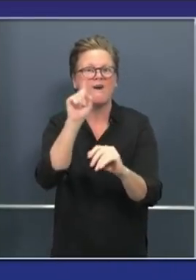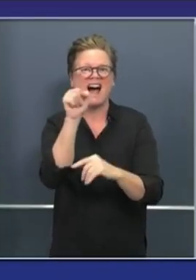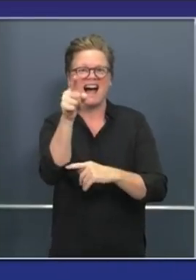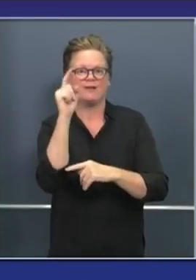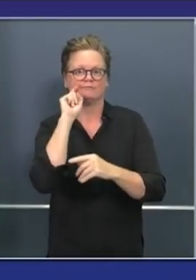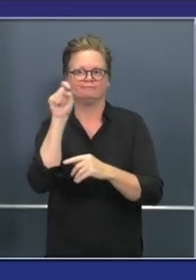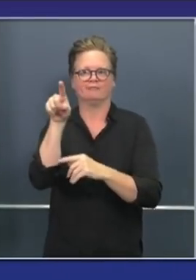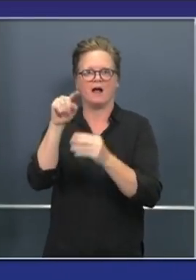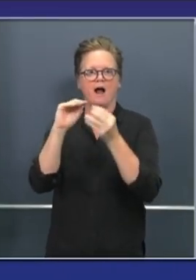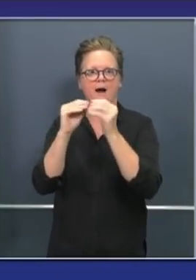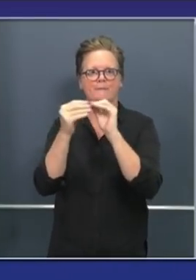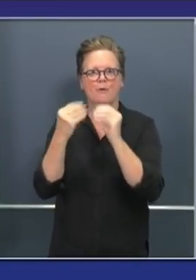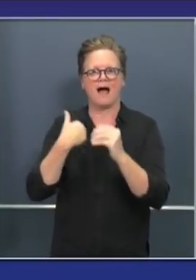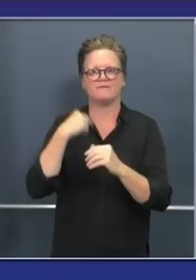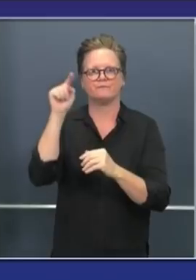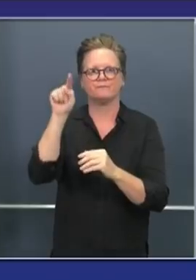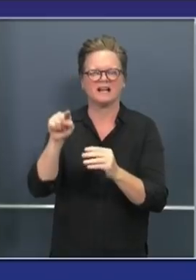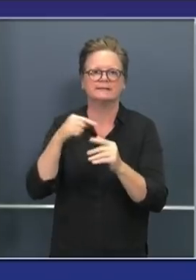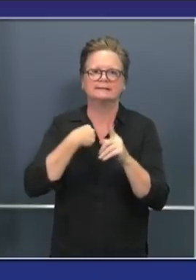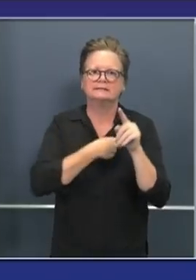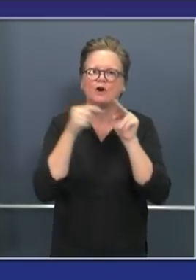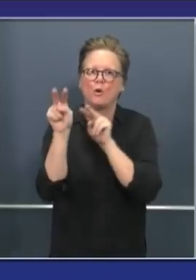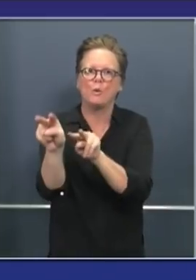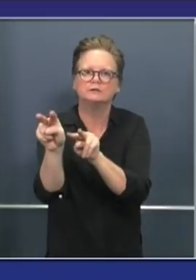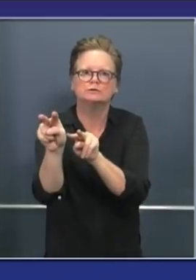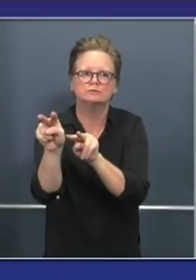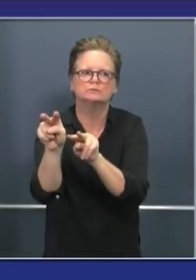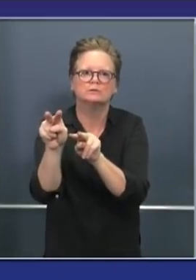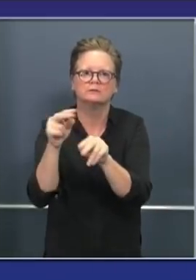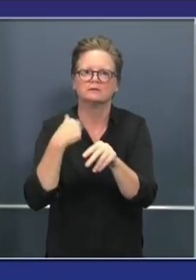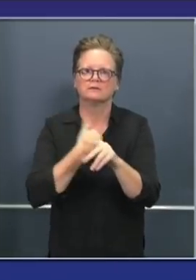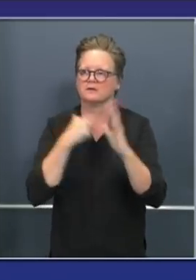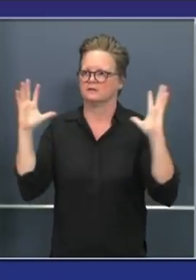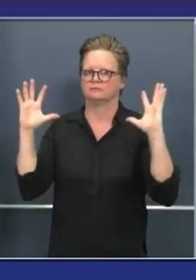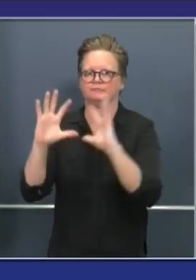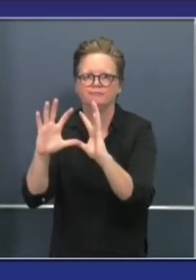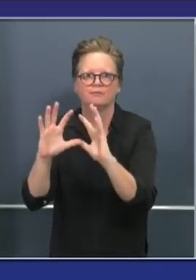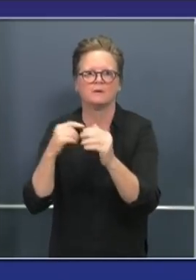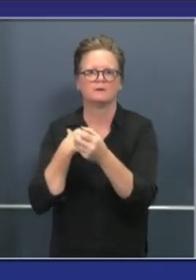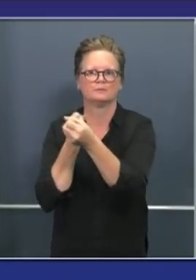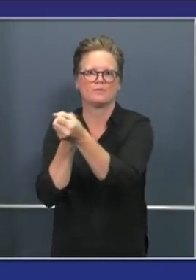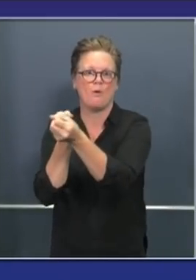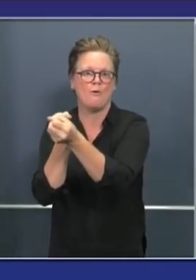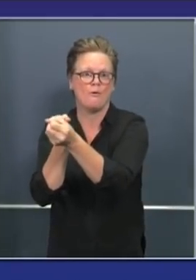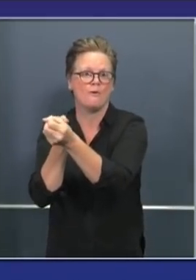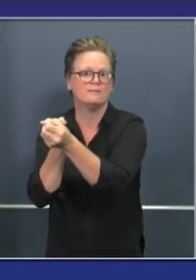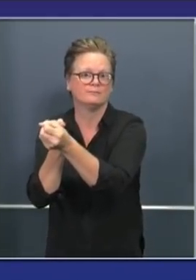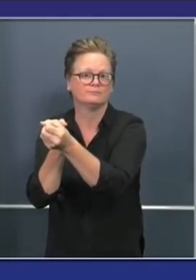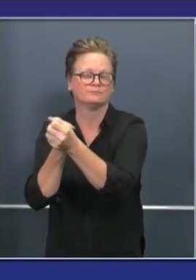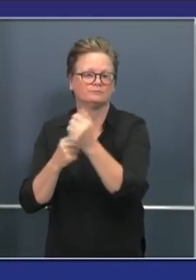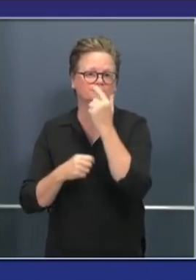TRY TO HELP SUPPORT THE COUNTY TO GET THAT NUMBER BACK IN LINE WITH THE MEASURE.